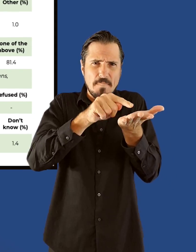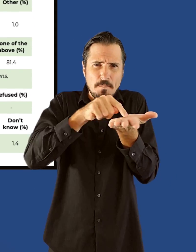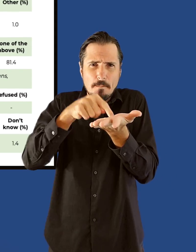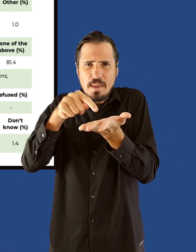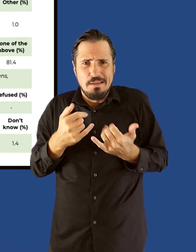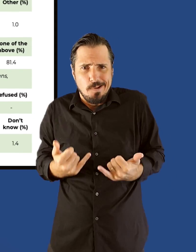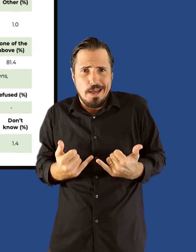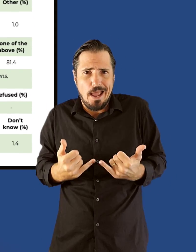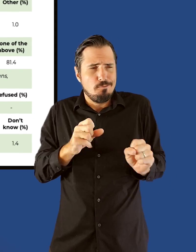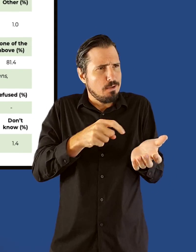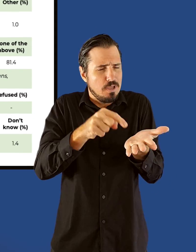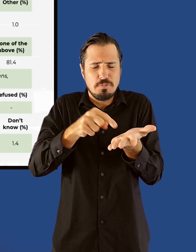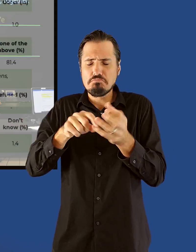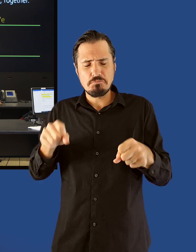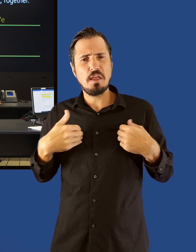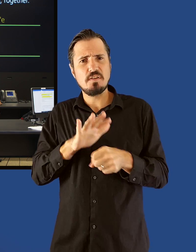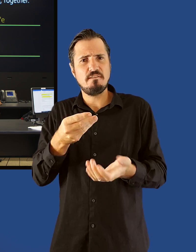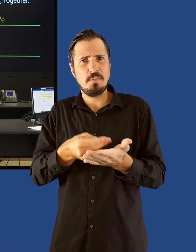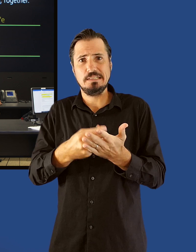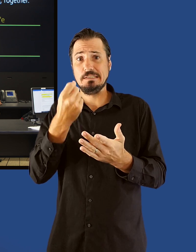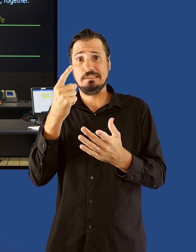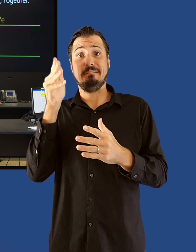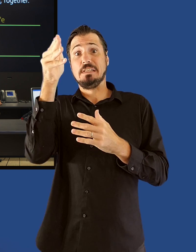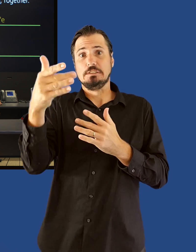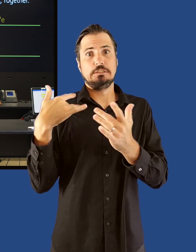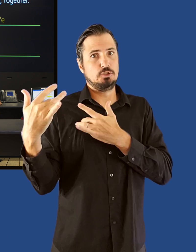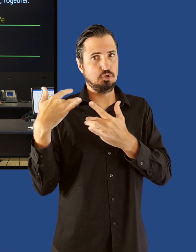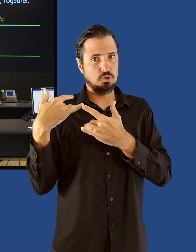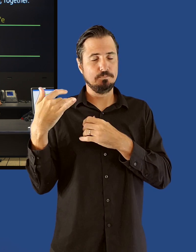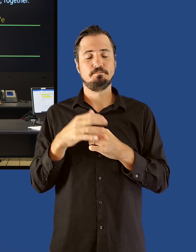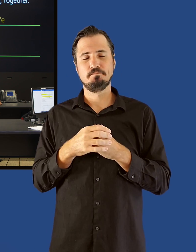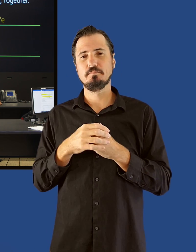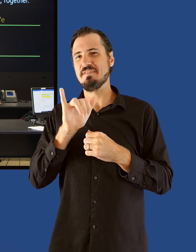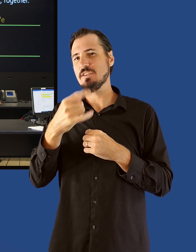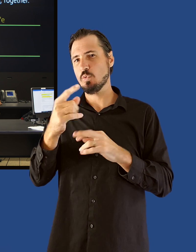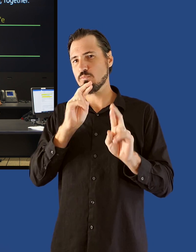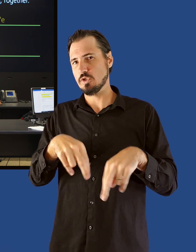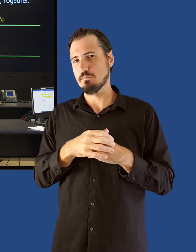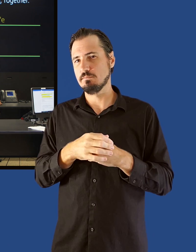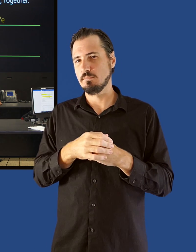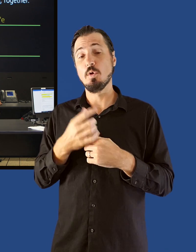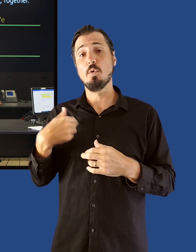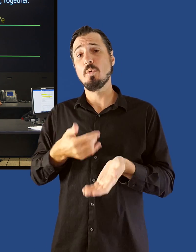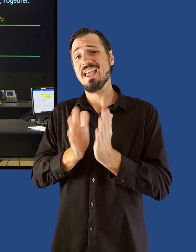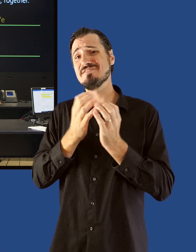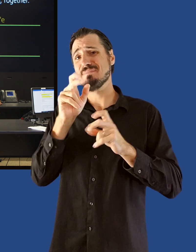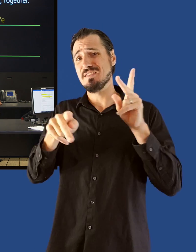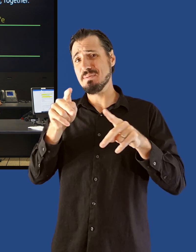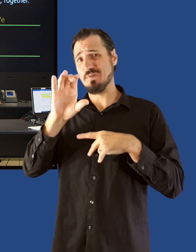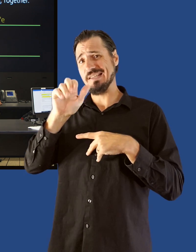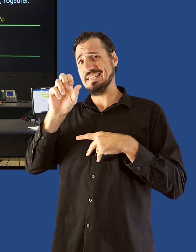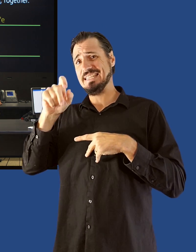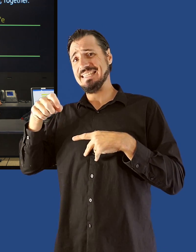Those are some of the preliminary results of a CASPER survey conducted during April. CASPER stands for Community Assessment for Public Health Emergency Response.